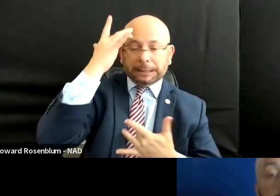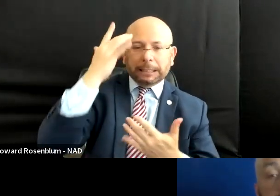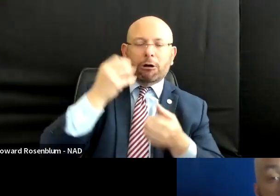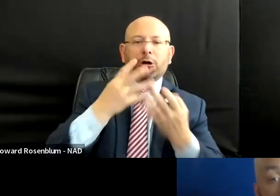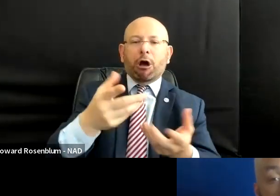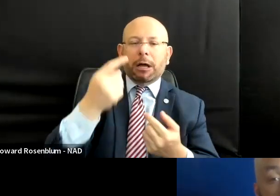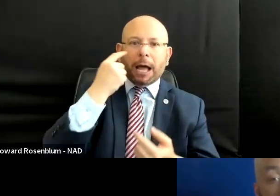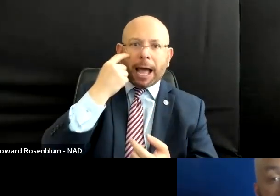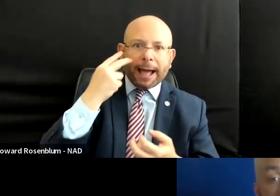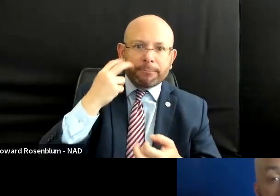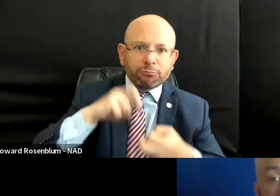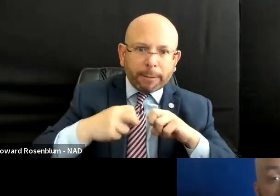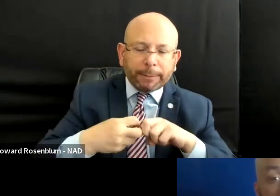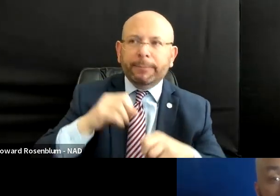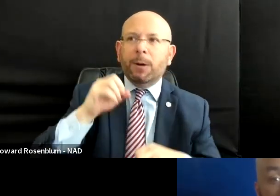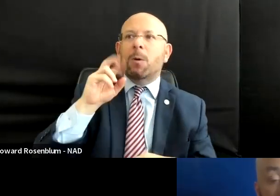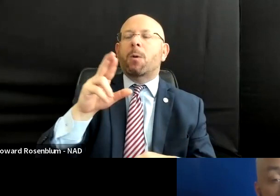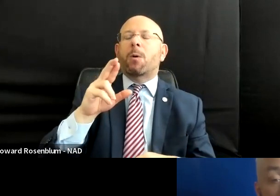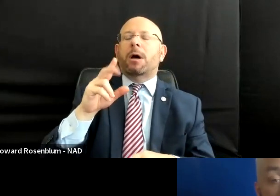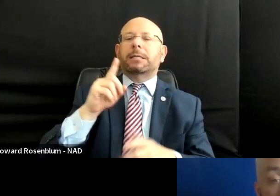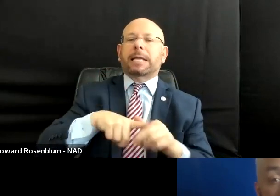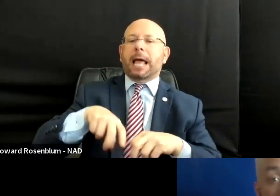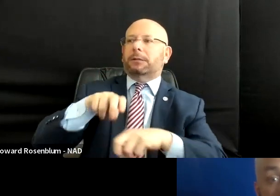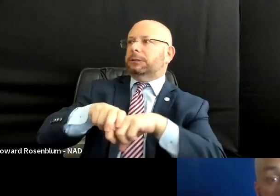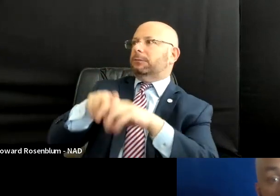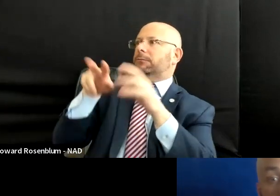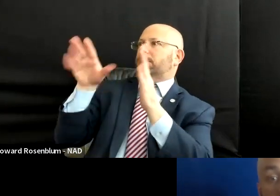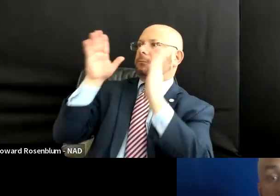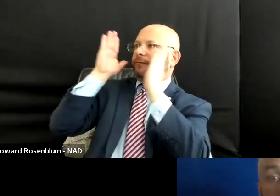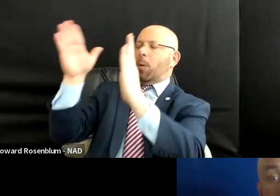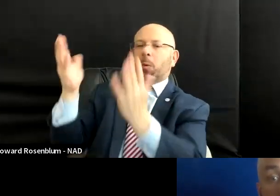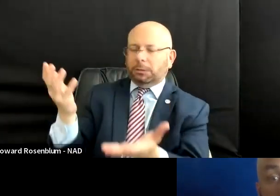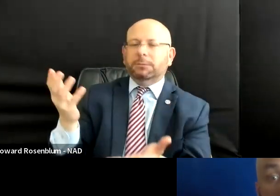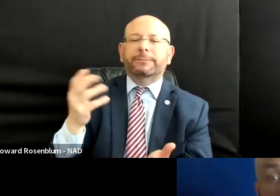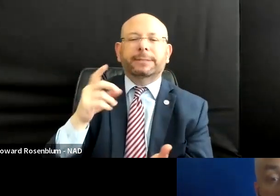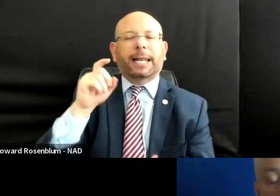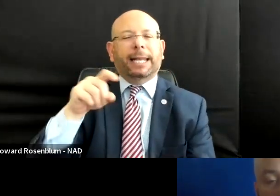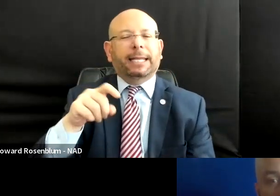person live interpreters. When a Deaf person is sick, the last thing they want